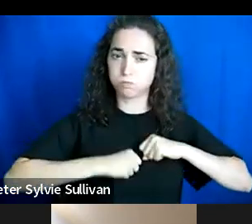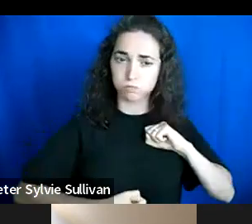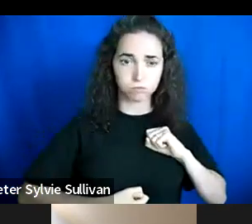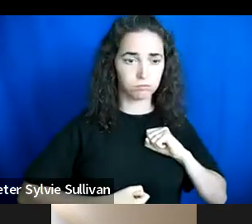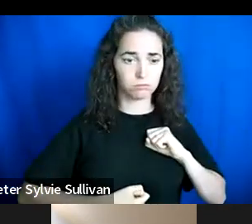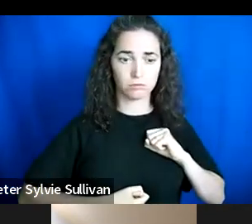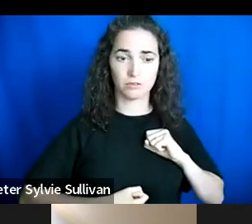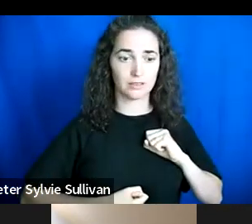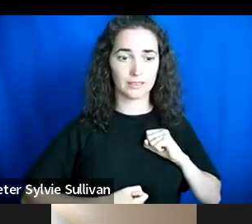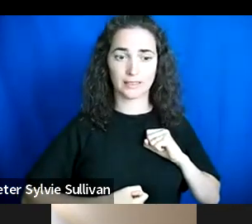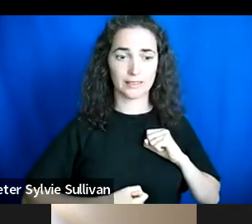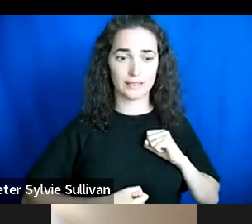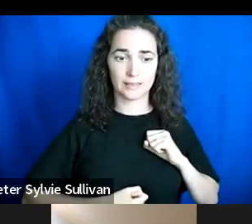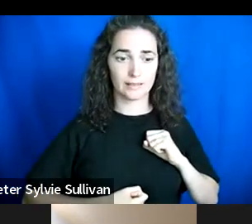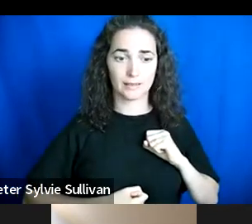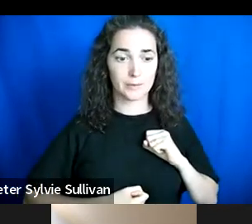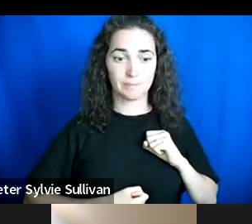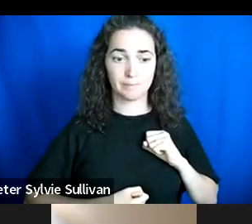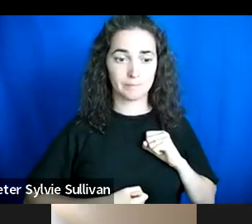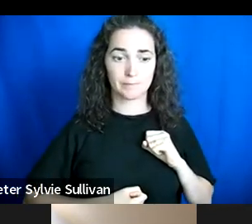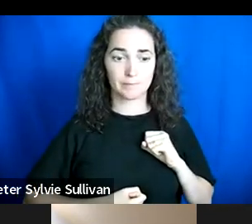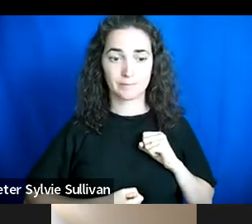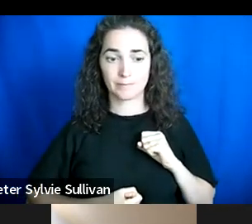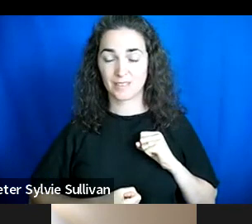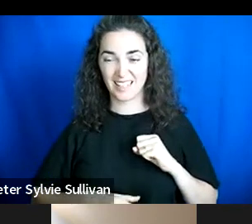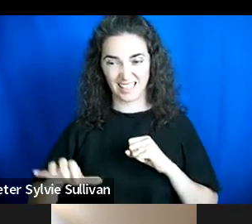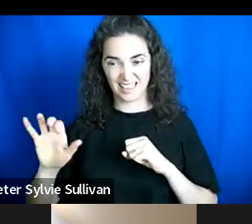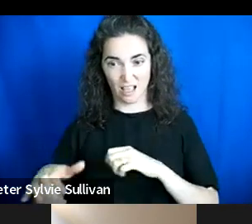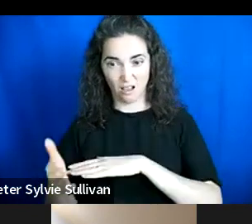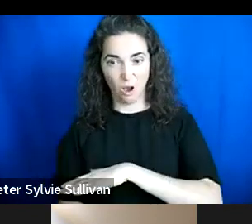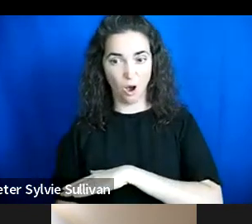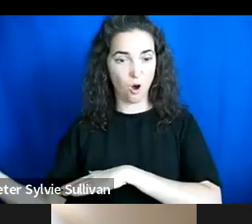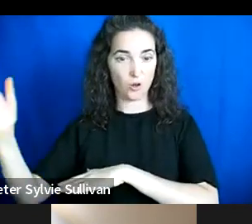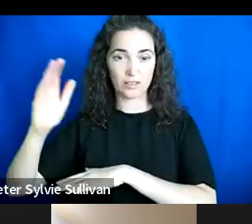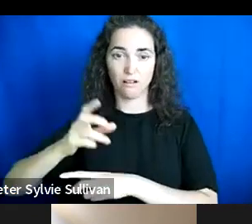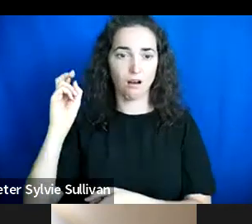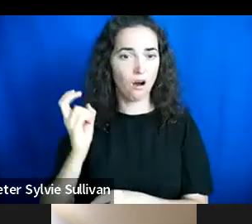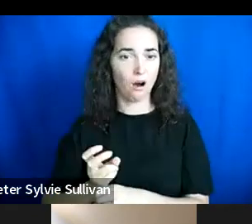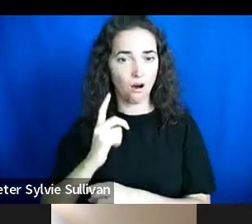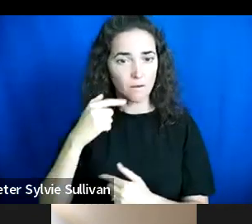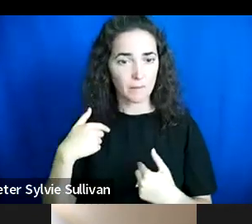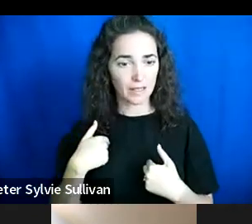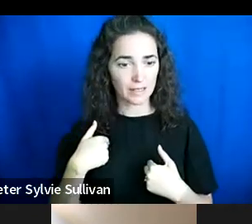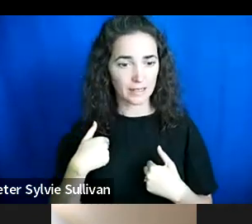And that entire day it was just rough I didn't hold them.